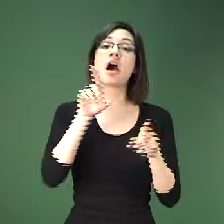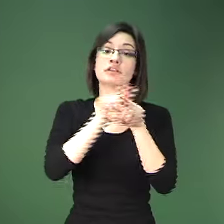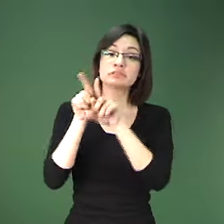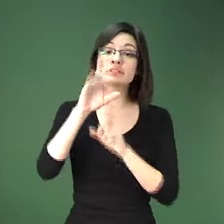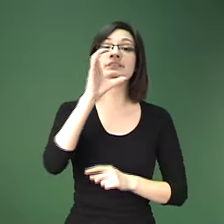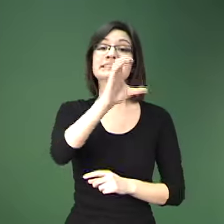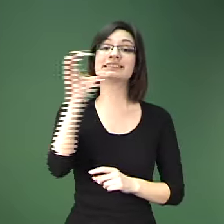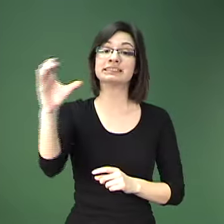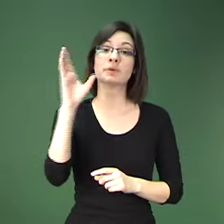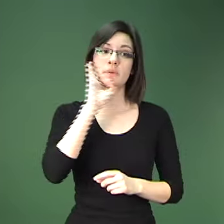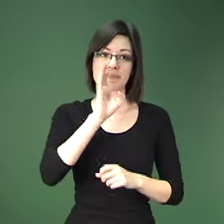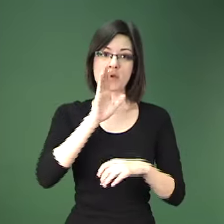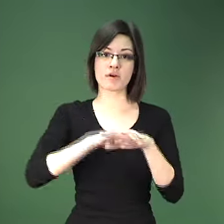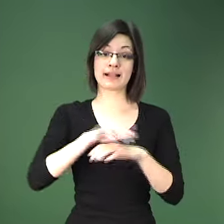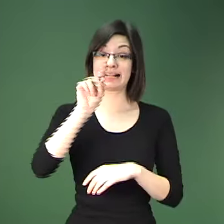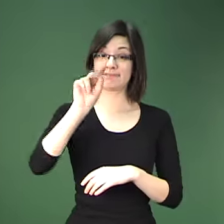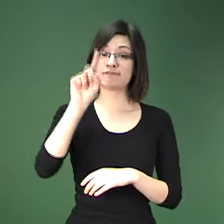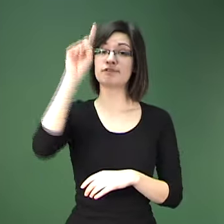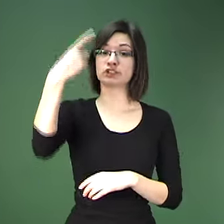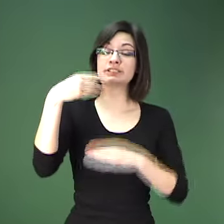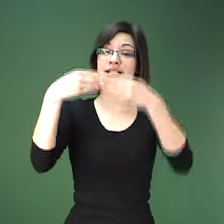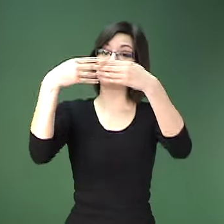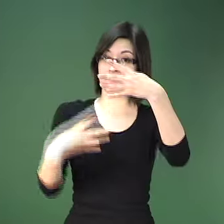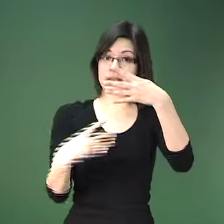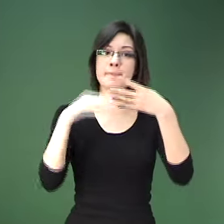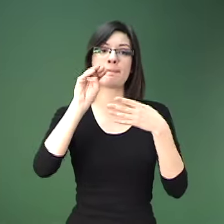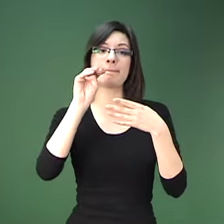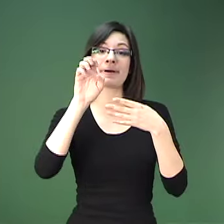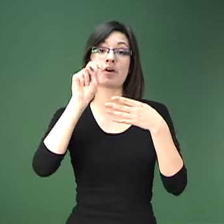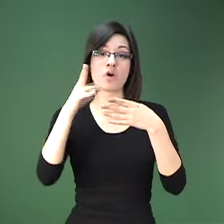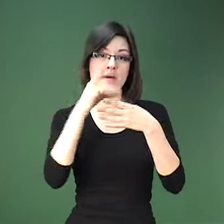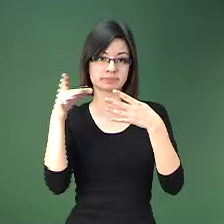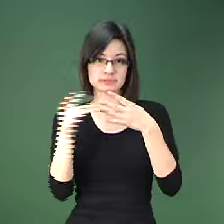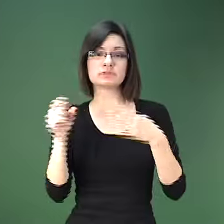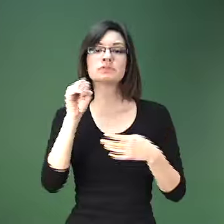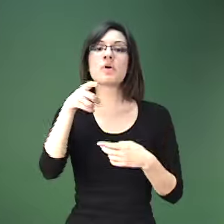Also CC would be on the TV’s first level menu options,